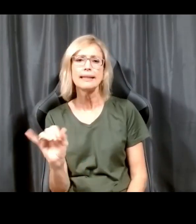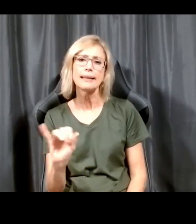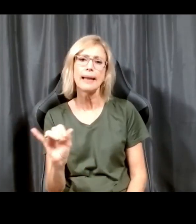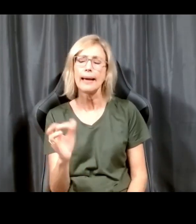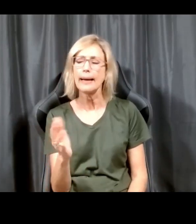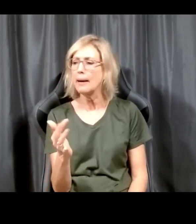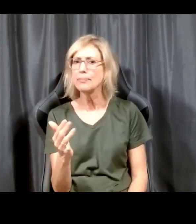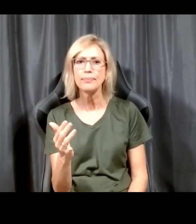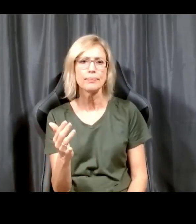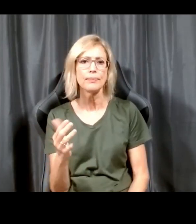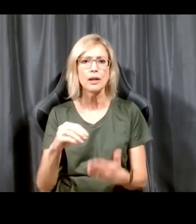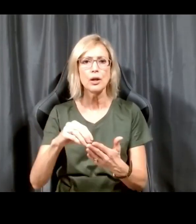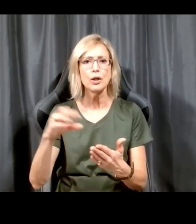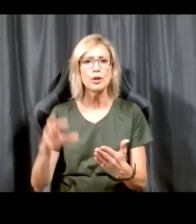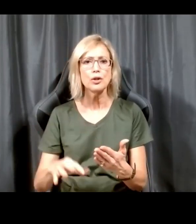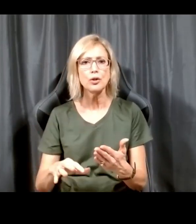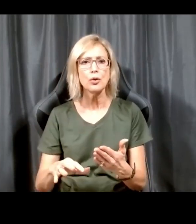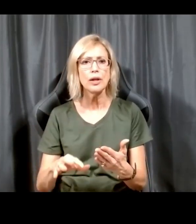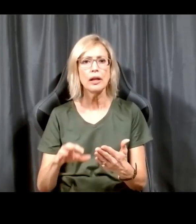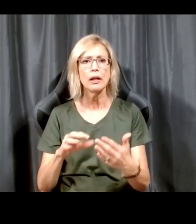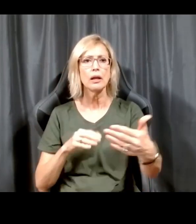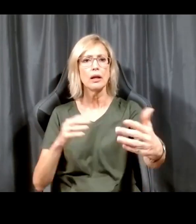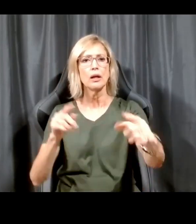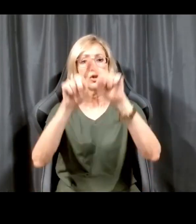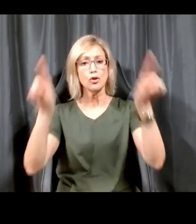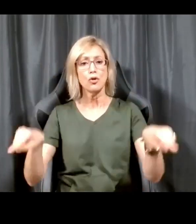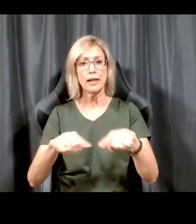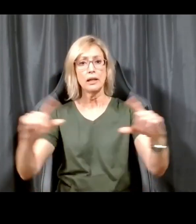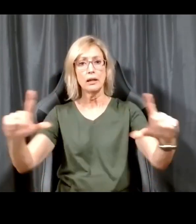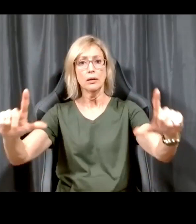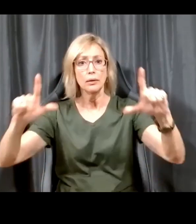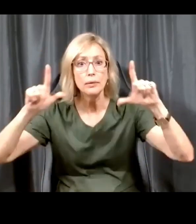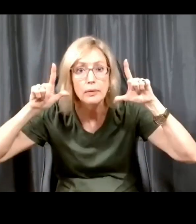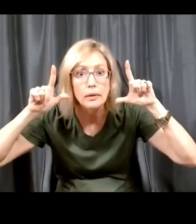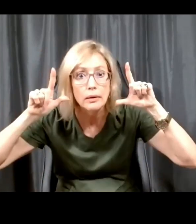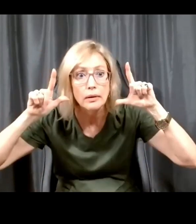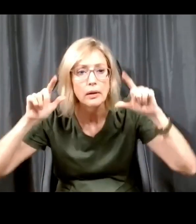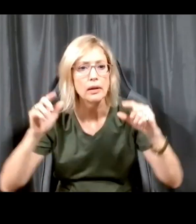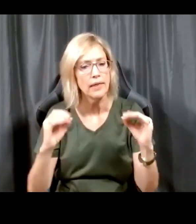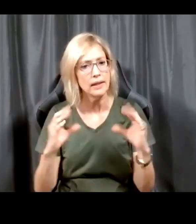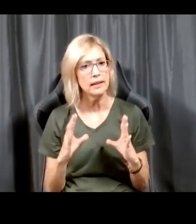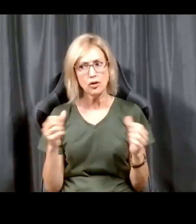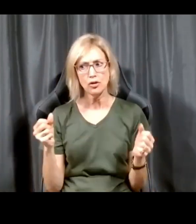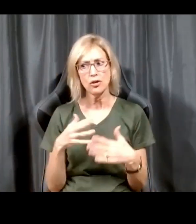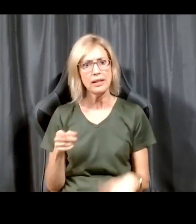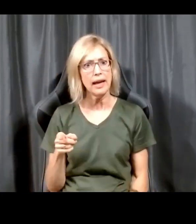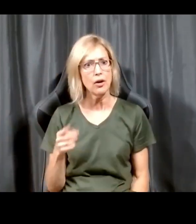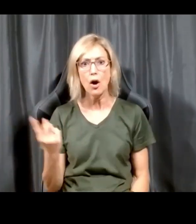a student looking at the screen so close, teachers are scared of that too they're always saying it's not good